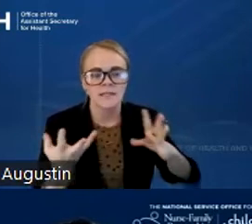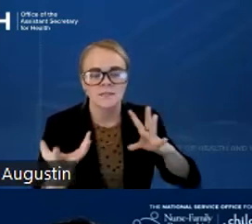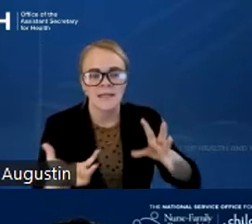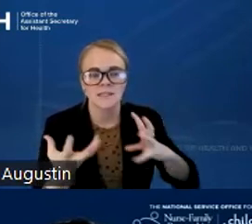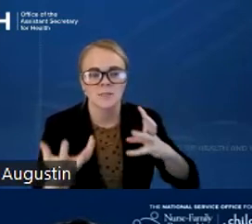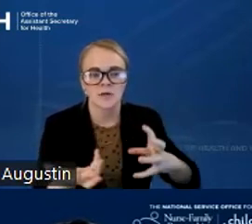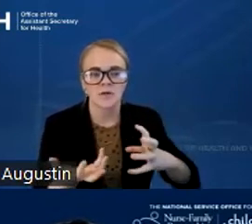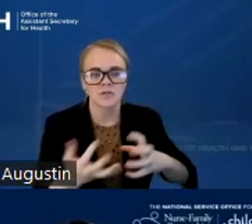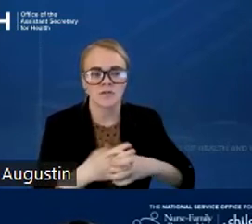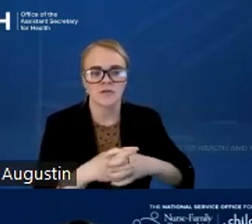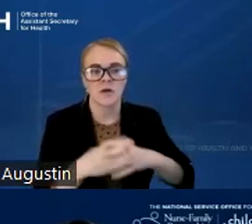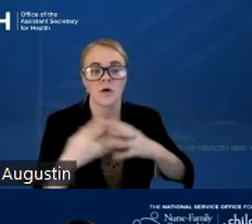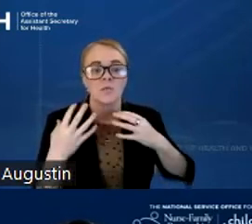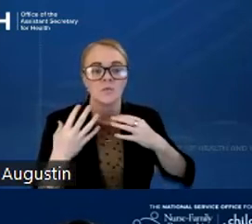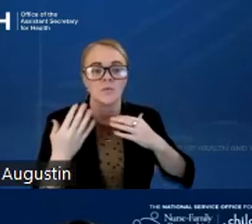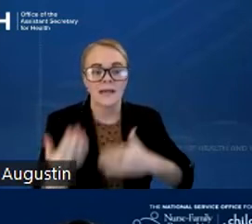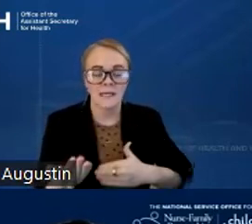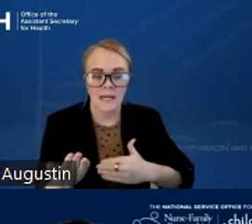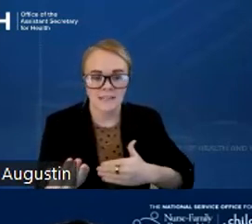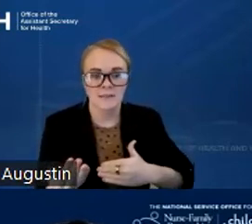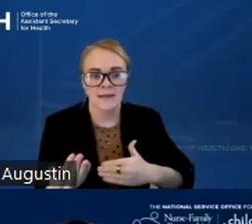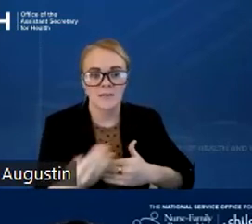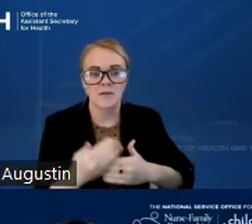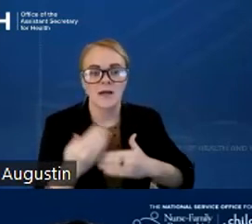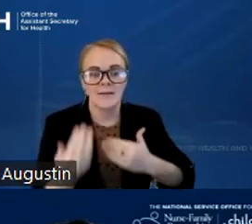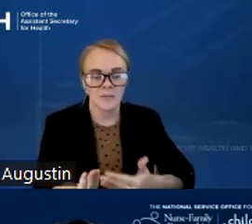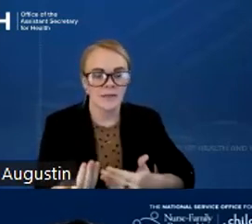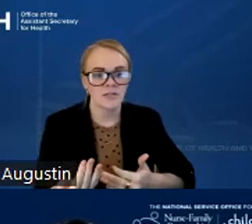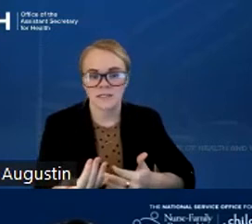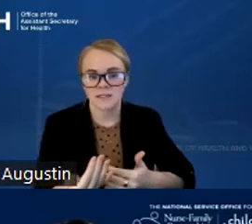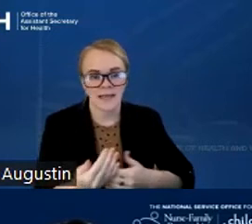that strength-based approach of recognizing that people have the barriers